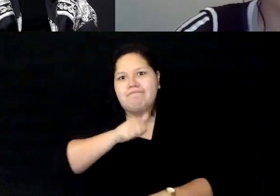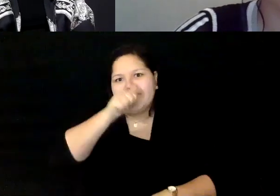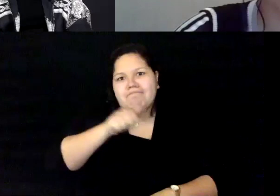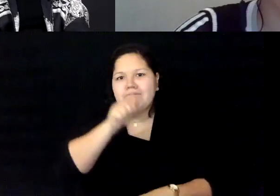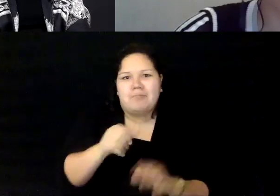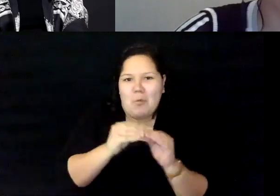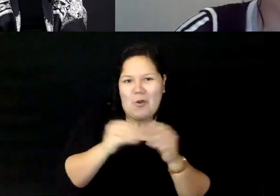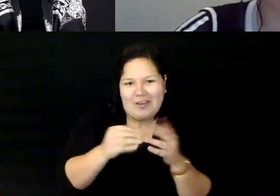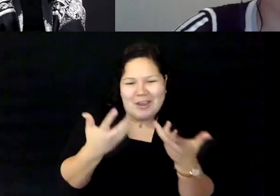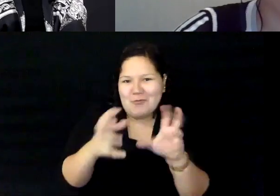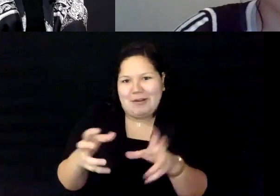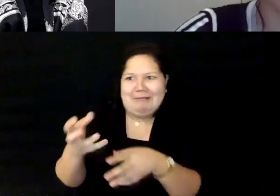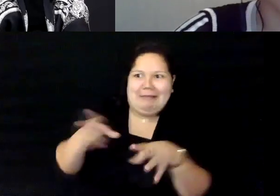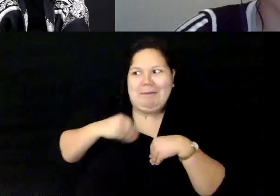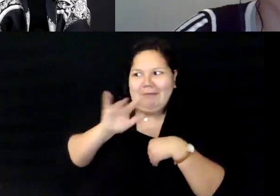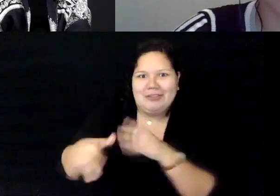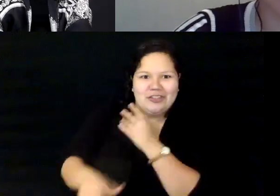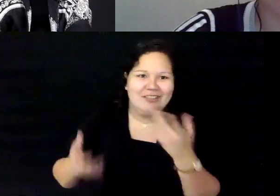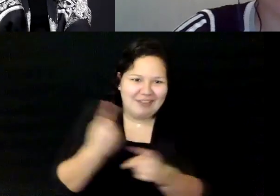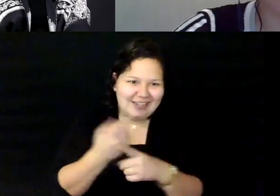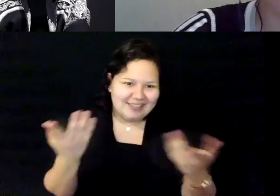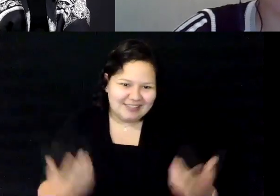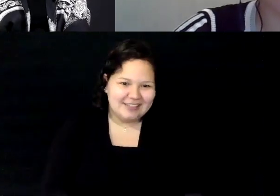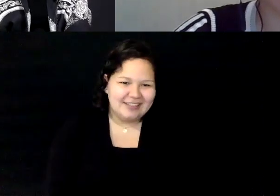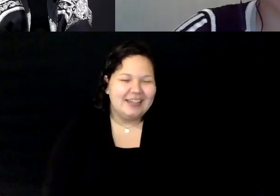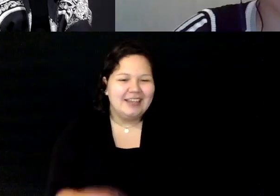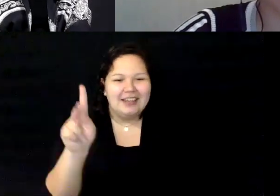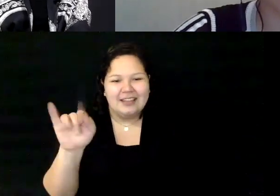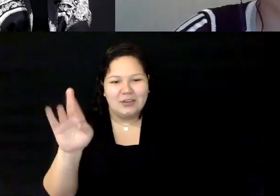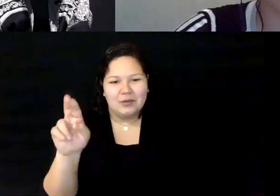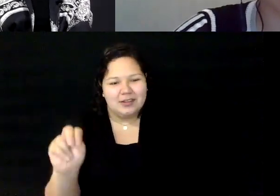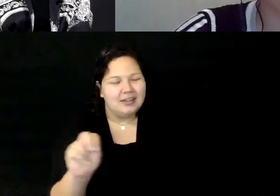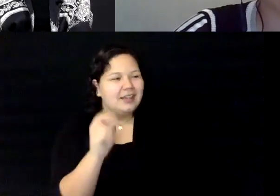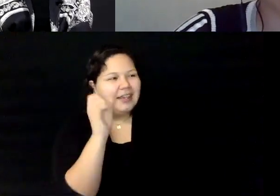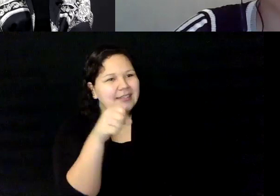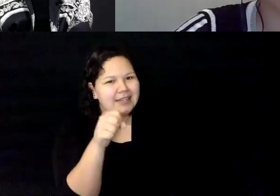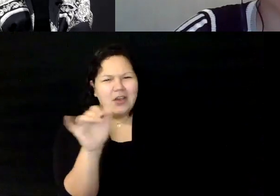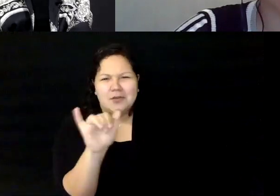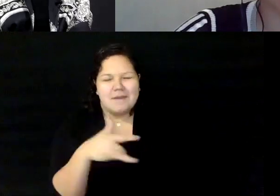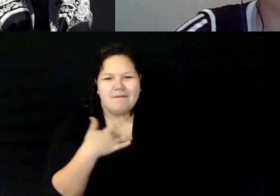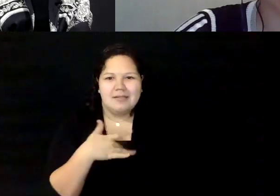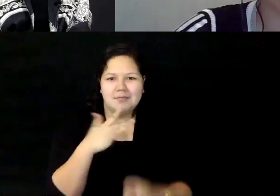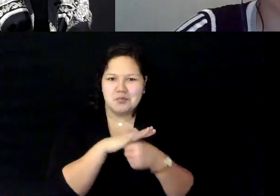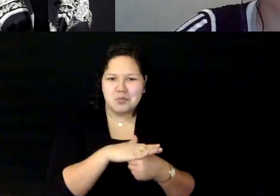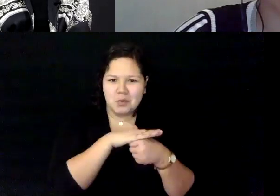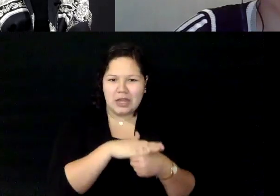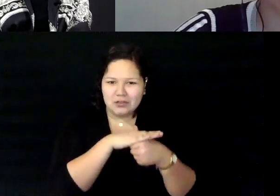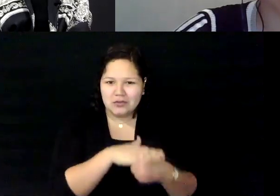Yeah, and also to, yeah, there's also like this pressure of like, you know with all of these